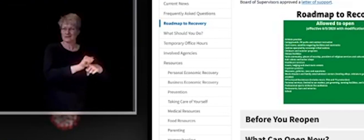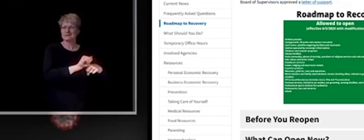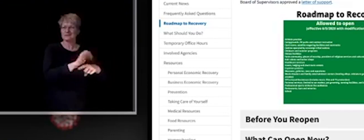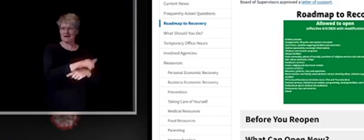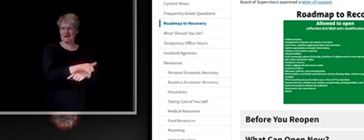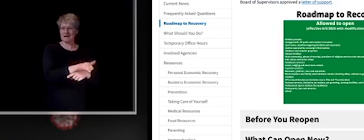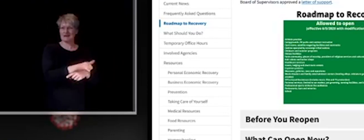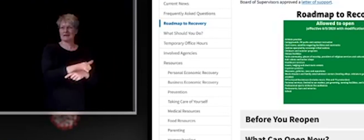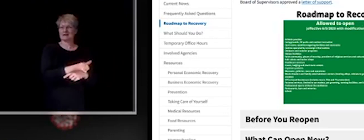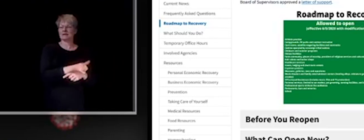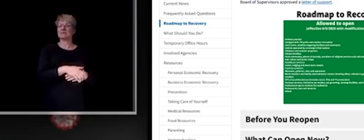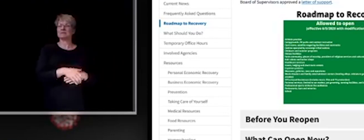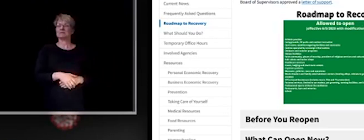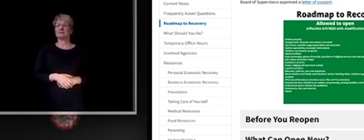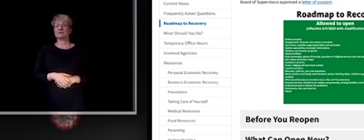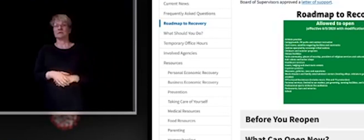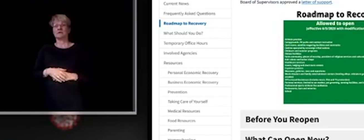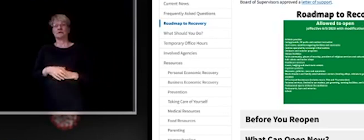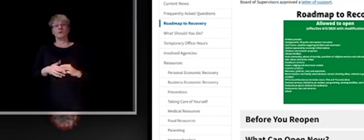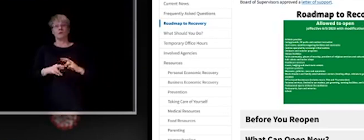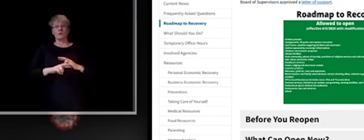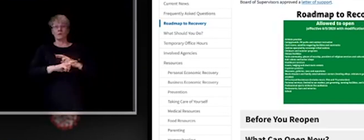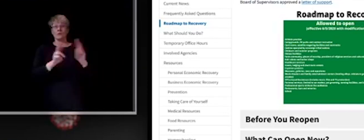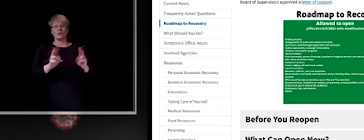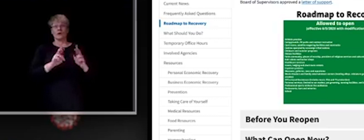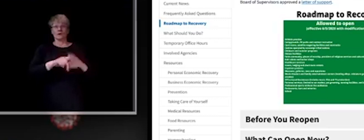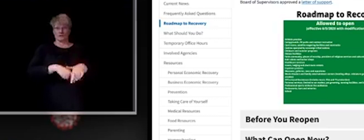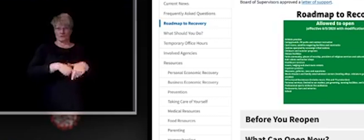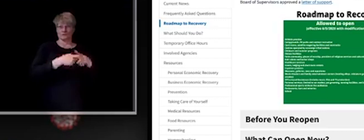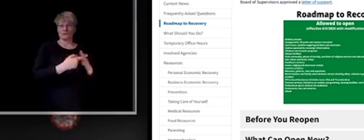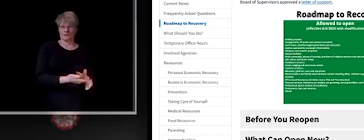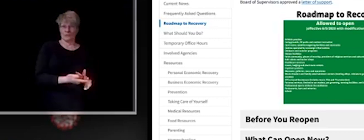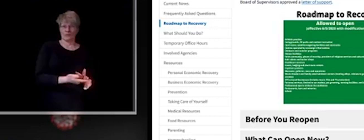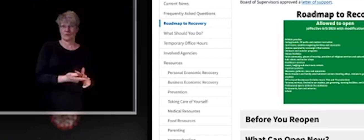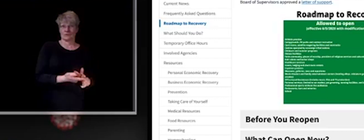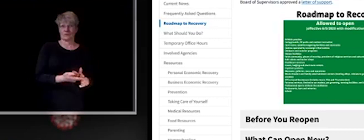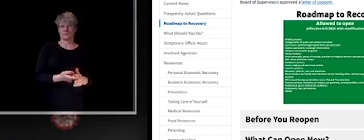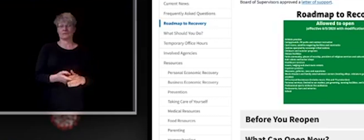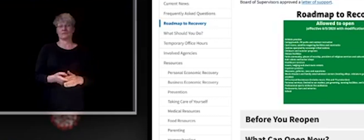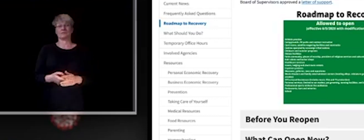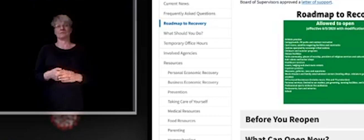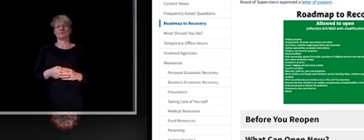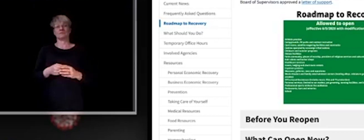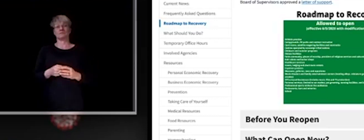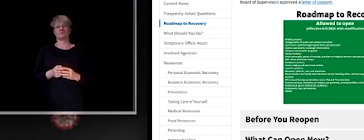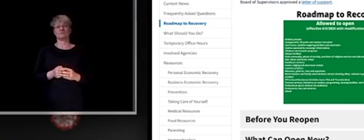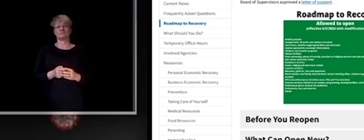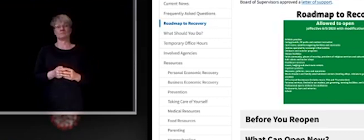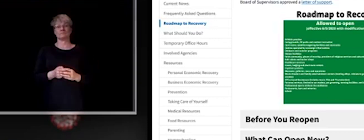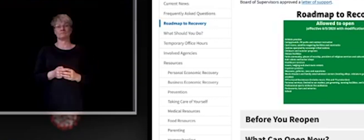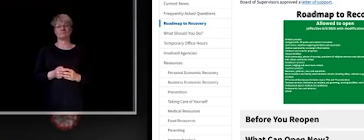they can implement sooner than that one week recommended effective date. In addition, there’s